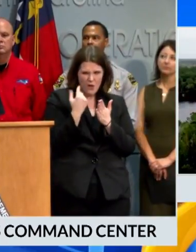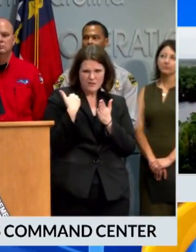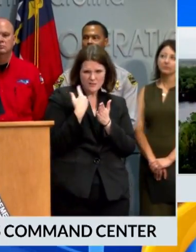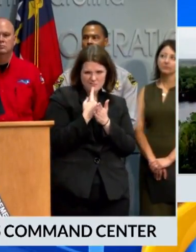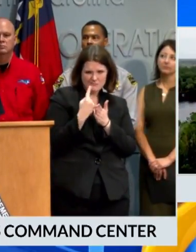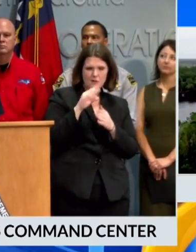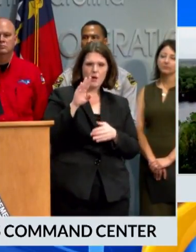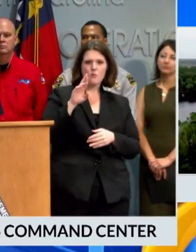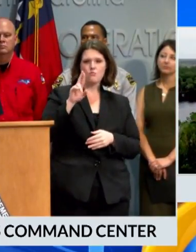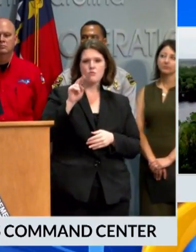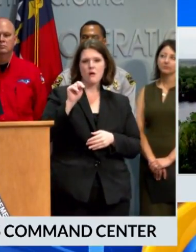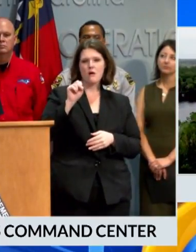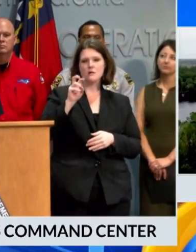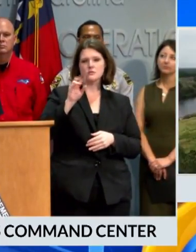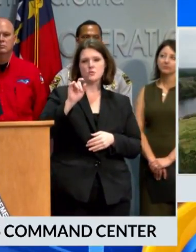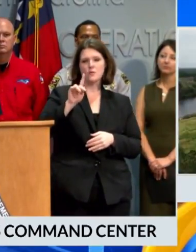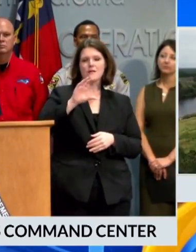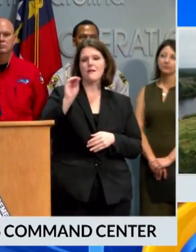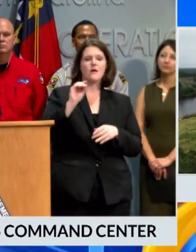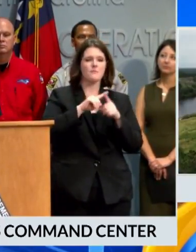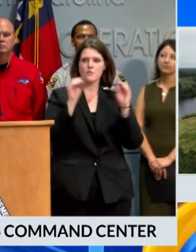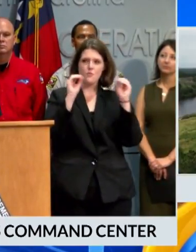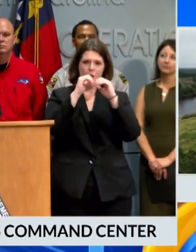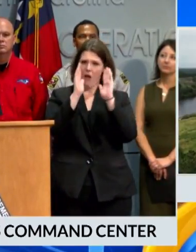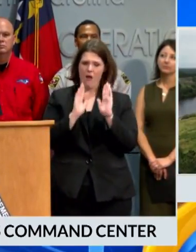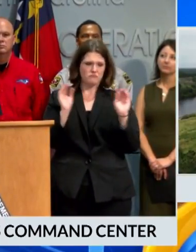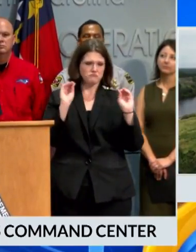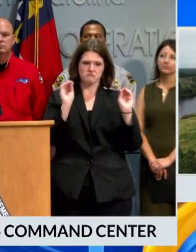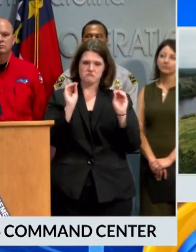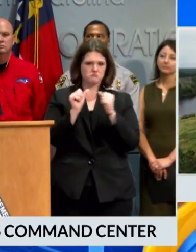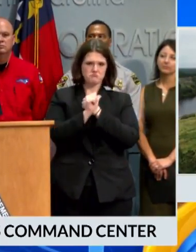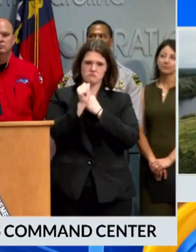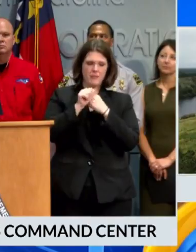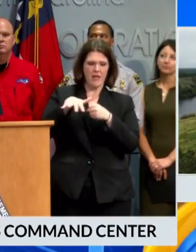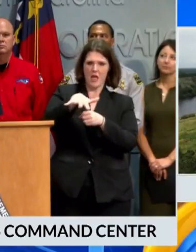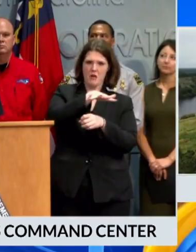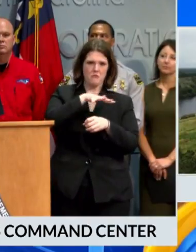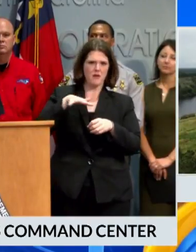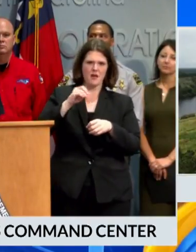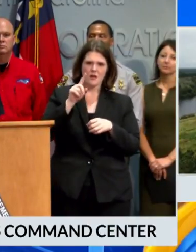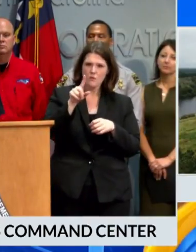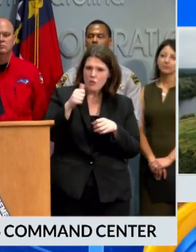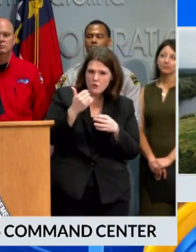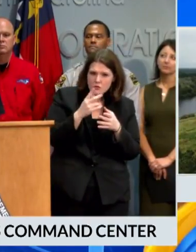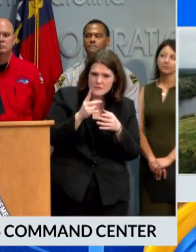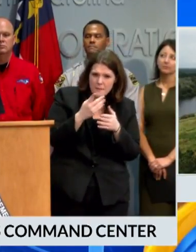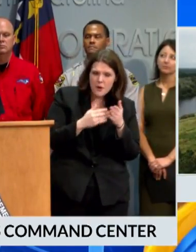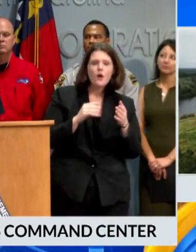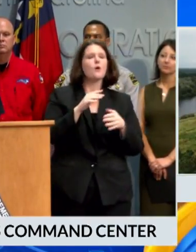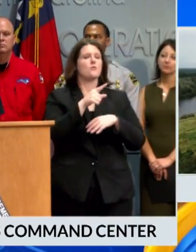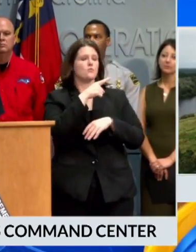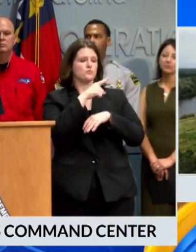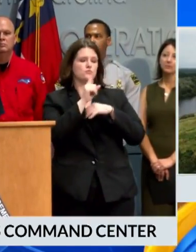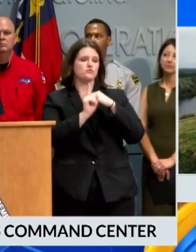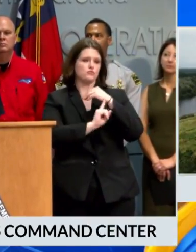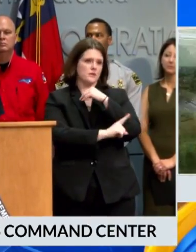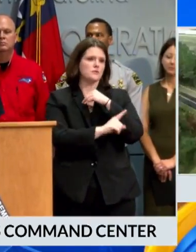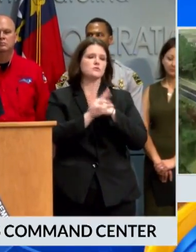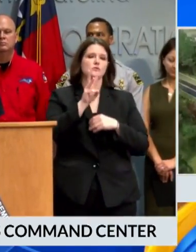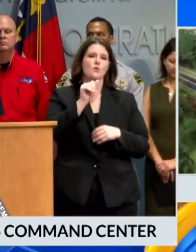AND ANALYZE. AND WHAT THE WATER LEVELS LOOK LIKE SO WE DON'T SEE ANY ISSUES WITH THAT. WE DID HAVE A SMALL DOWN FAILURE THIS WEEK IN BRUNSWICK